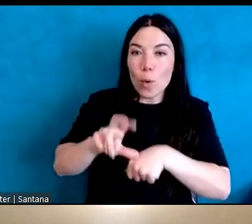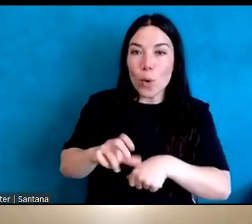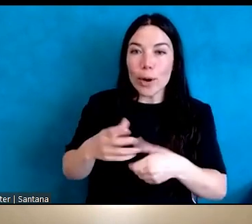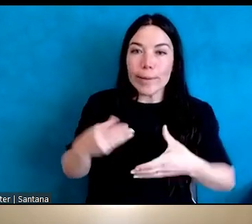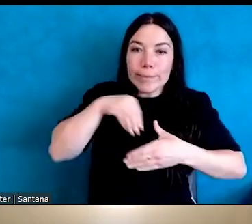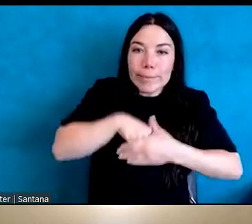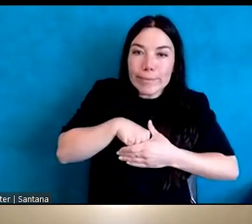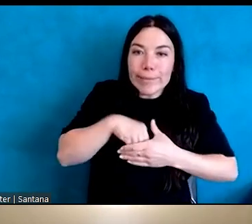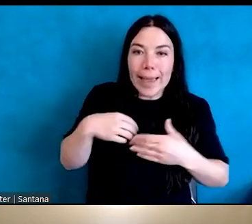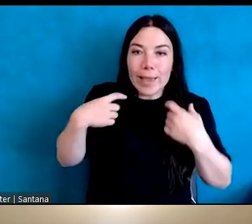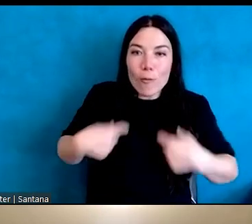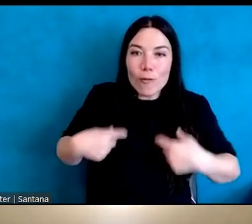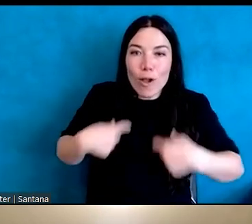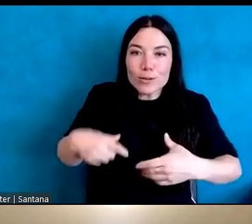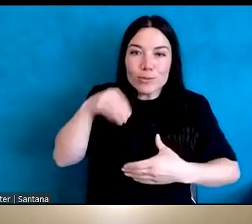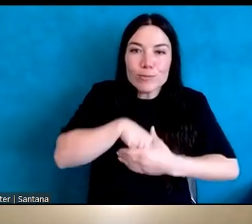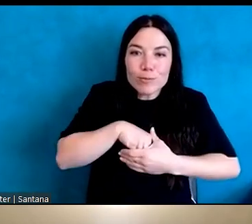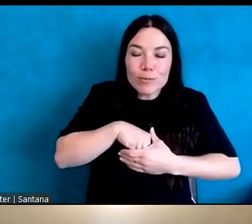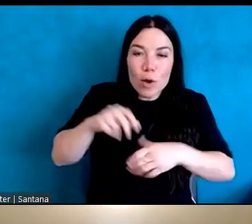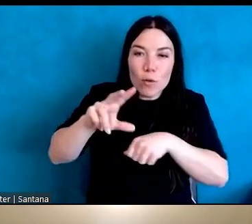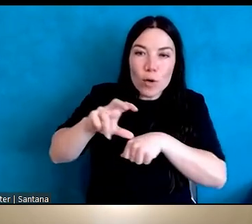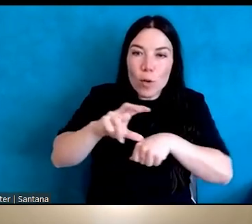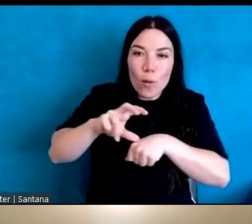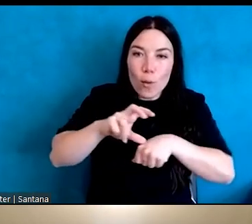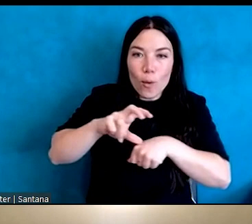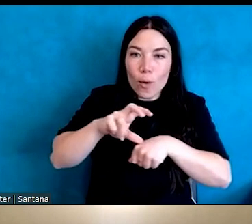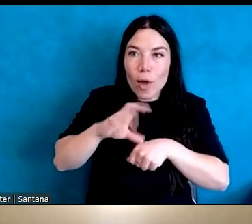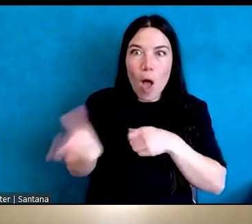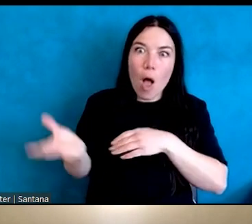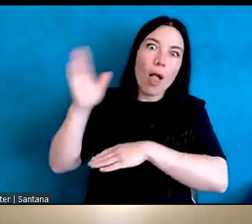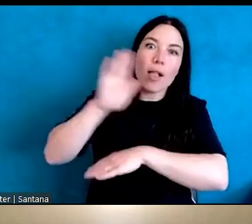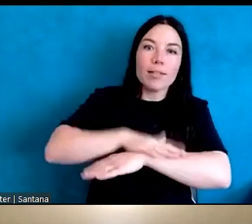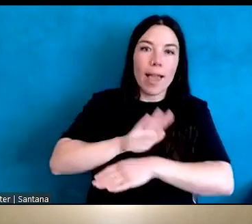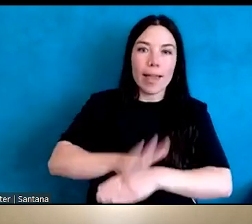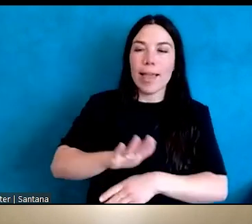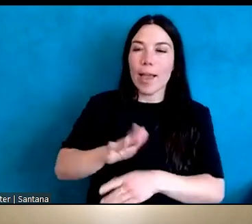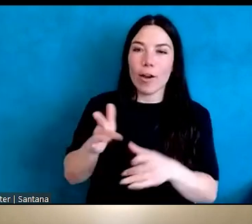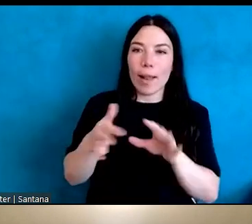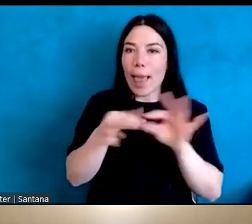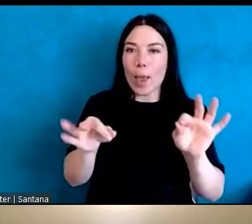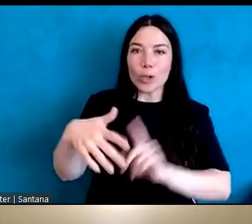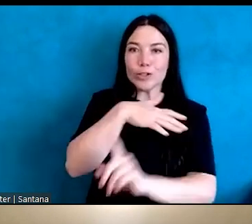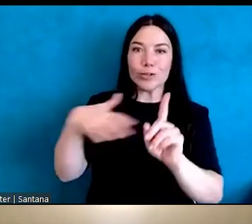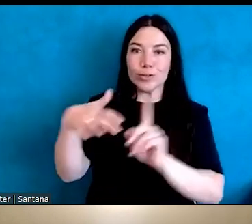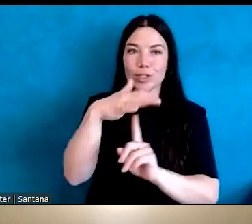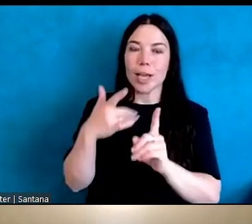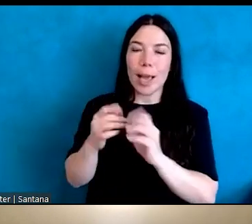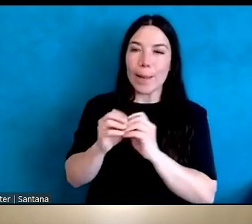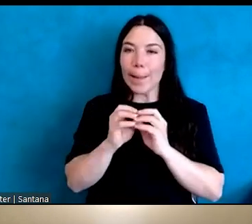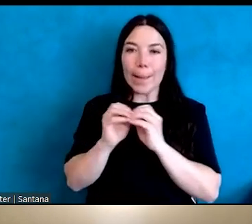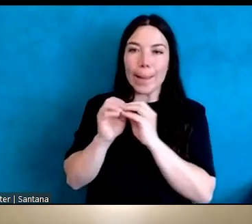And what this does is record the whole day of the child's language environment after 12, 16 hours, depending on how long you do it.